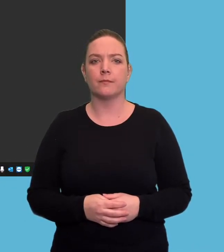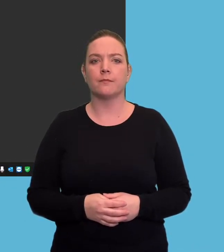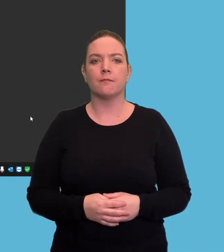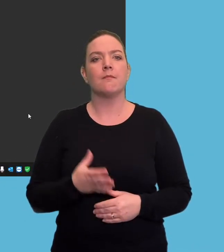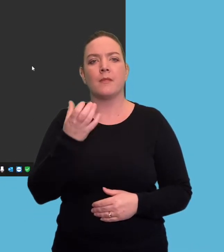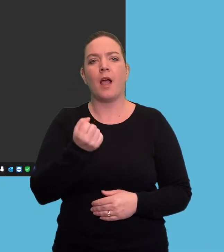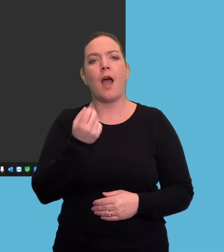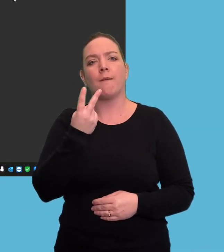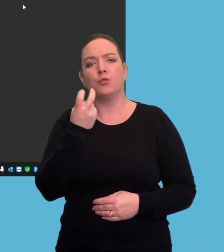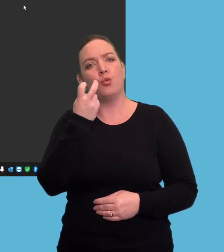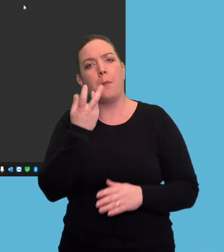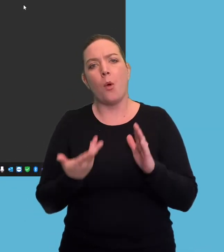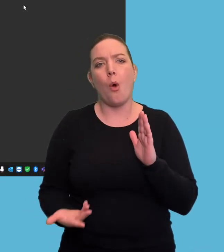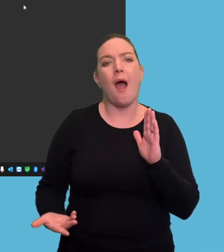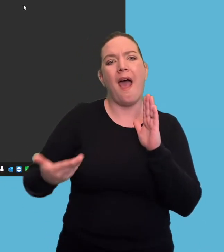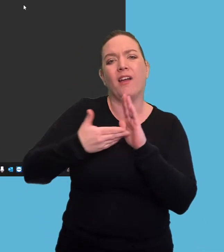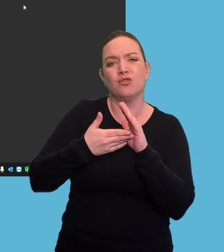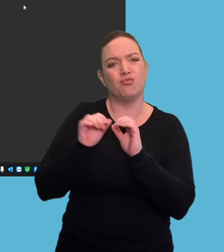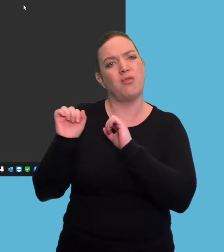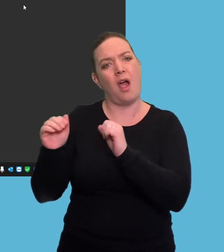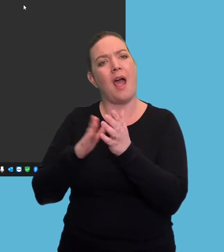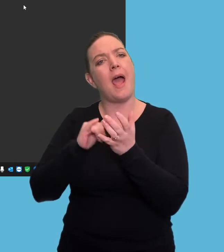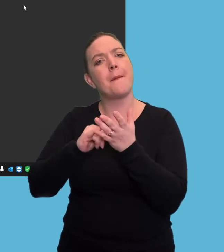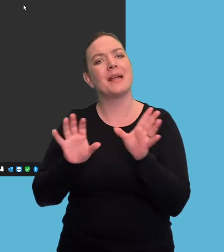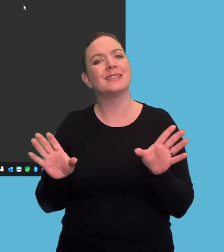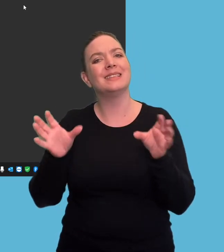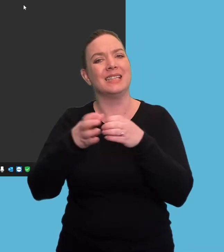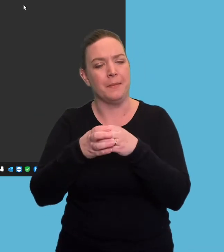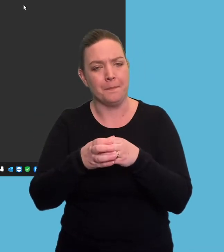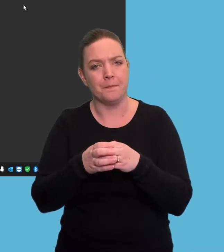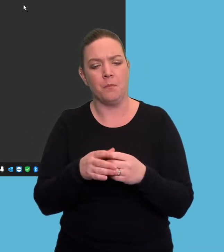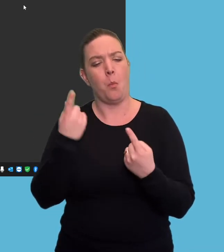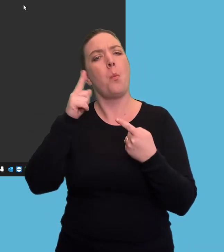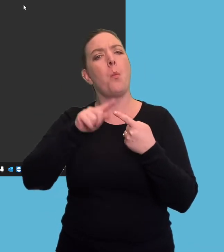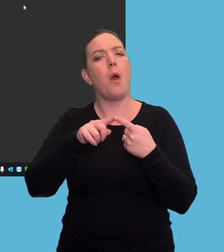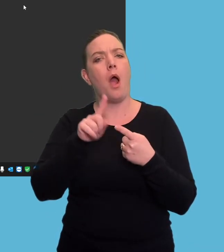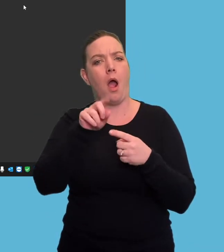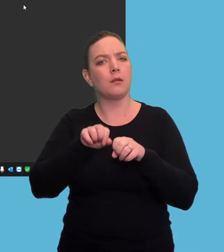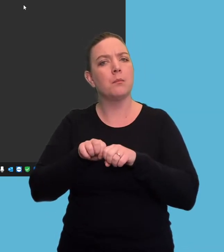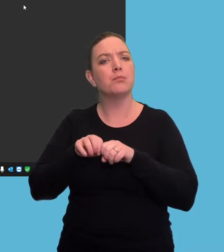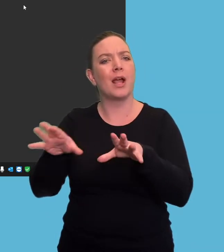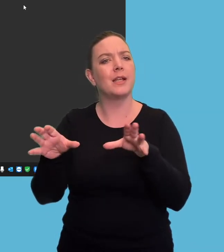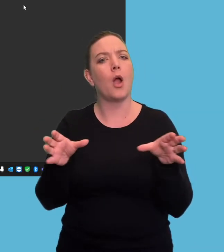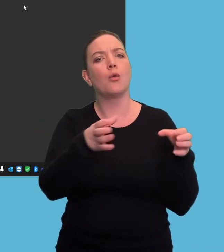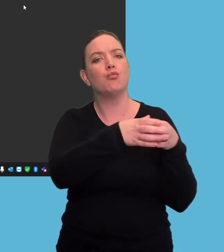There are two other functionalities that we use in MS Teams. One of them is breakout groups.